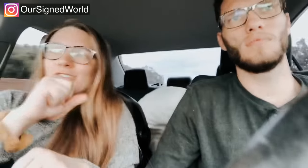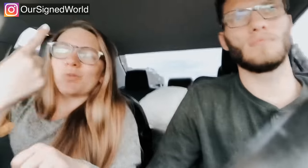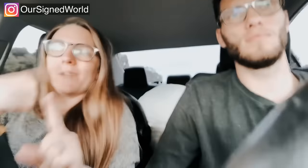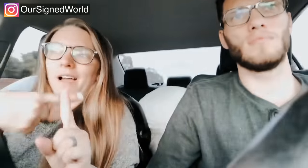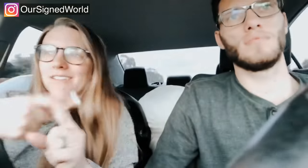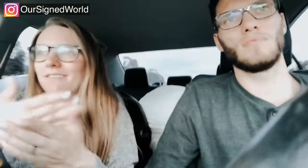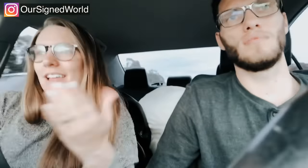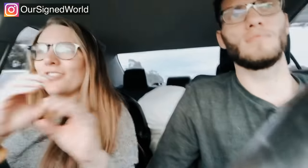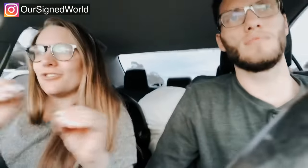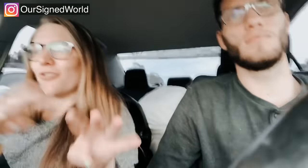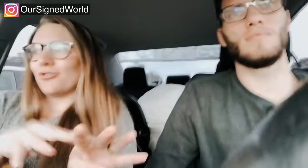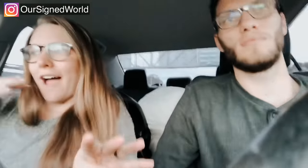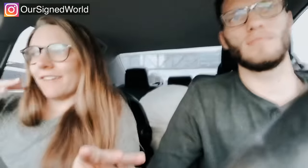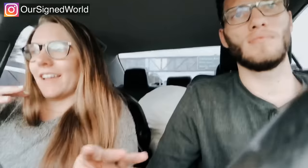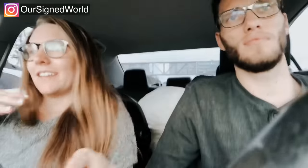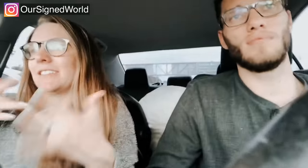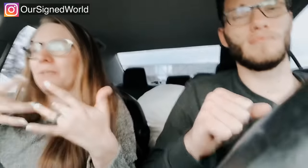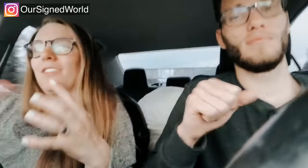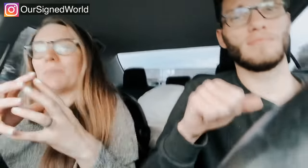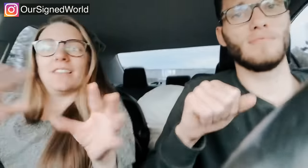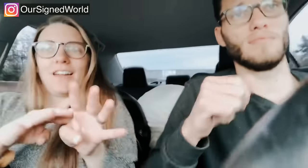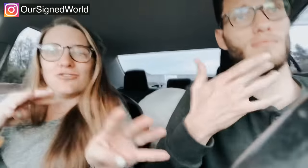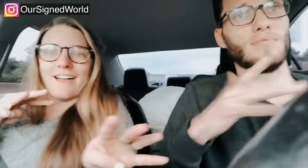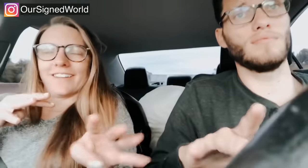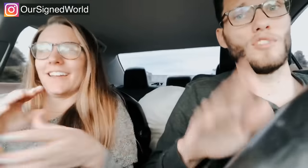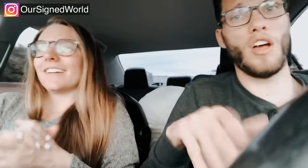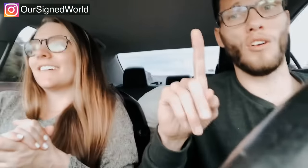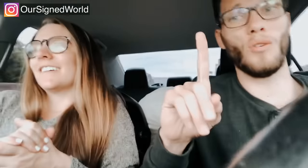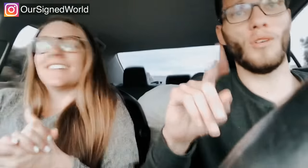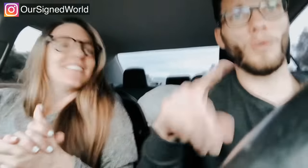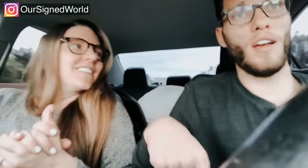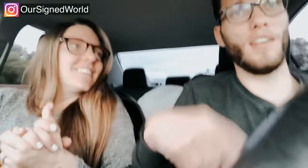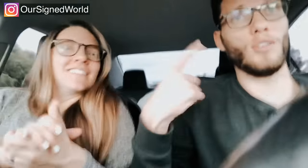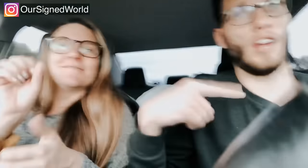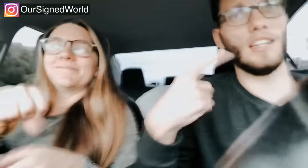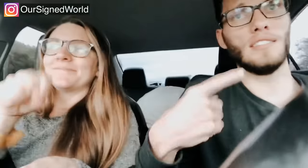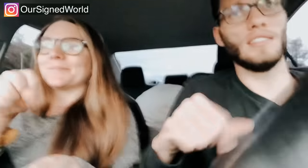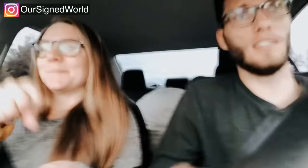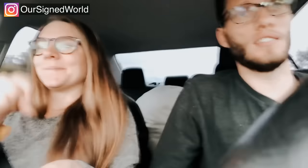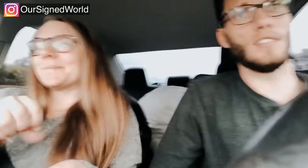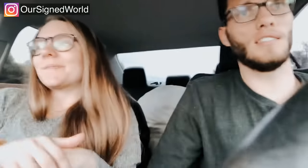there's one positive thing, there's no traffic, typically there'd be a lot of traffic. Yeah the 101 is crazy.